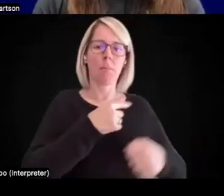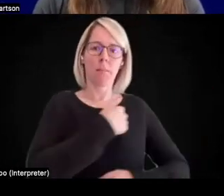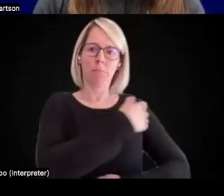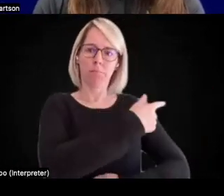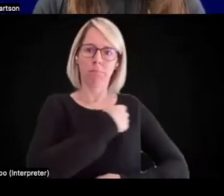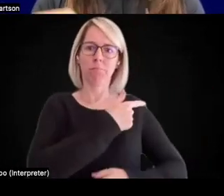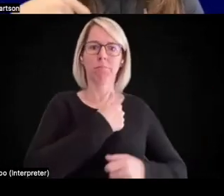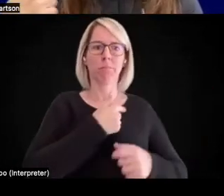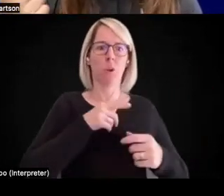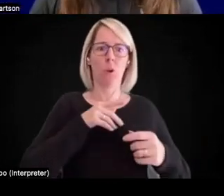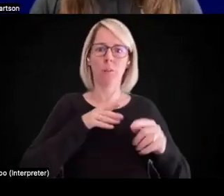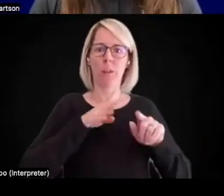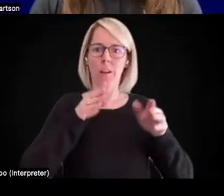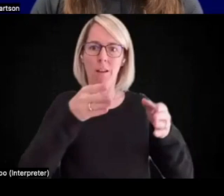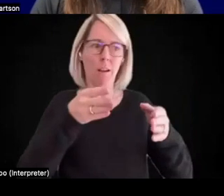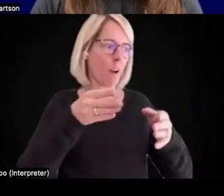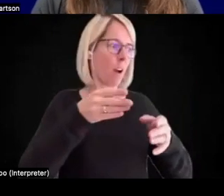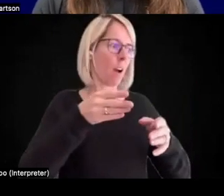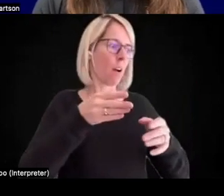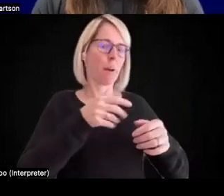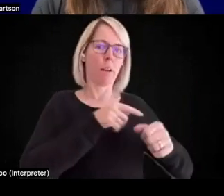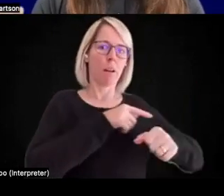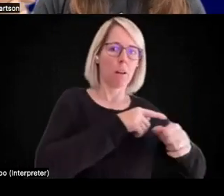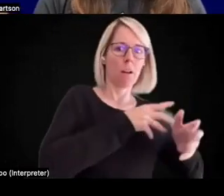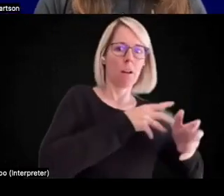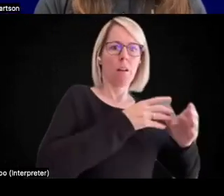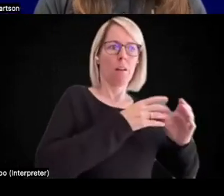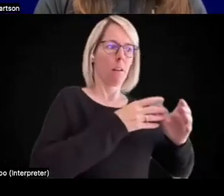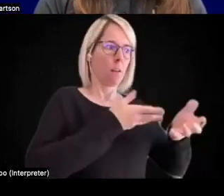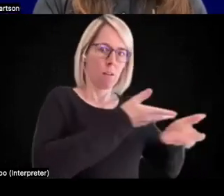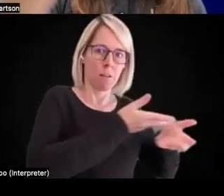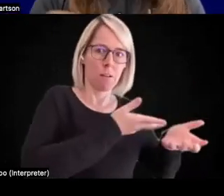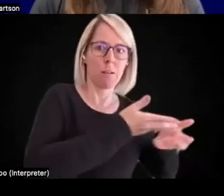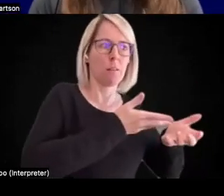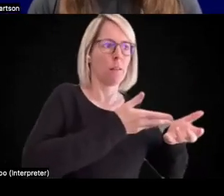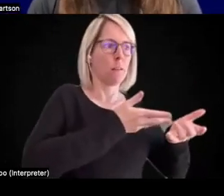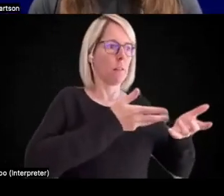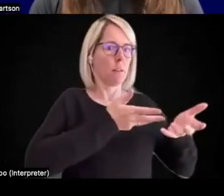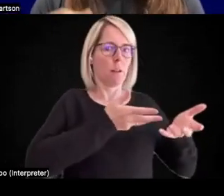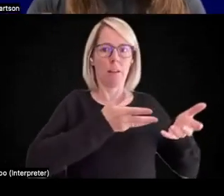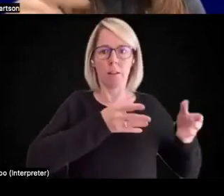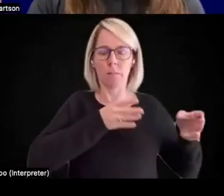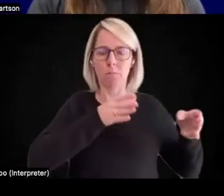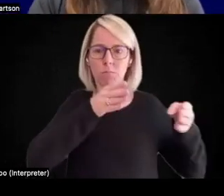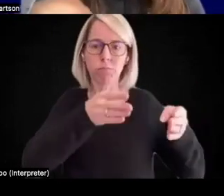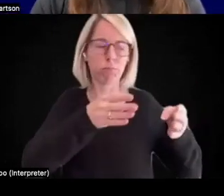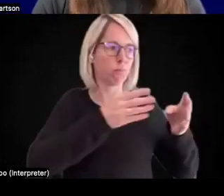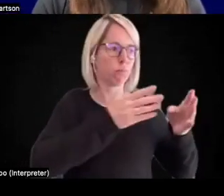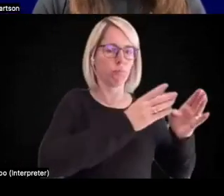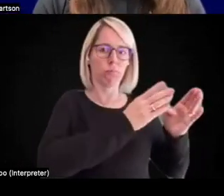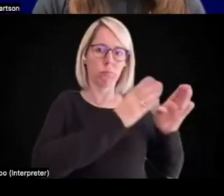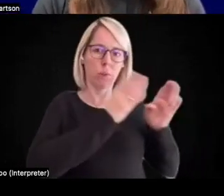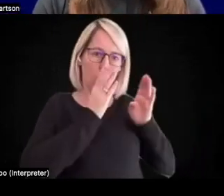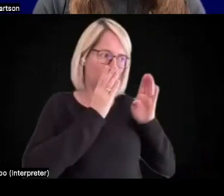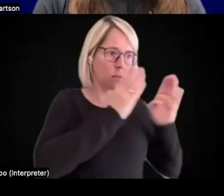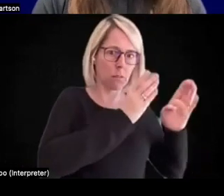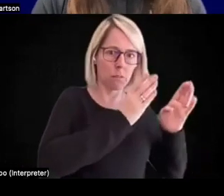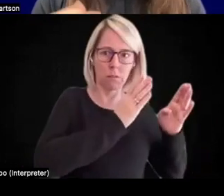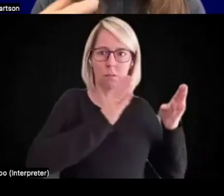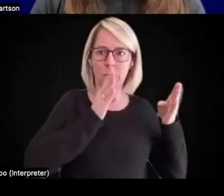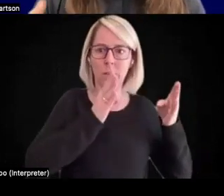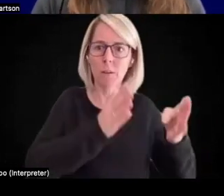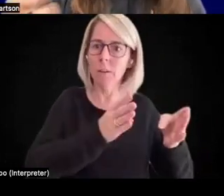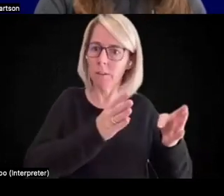to me, I know that I'm attending to you and I know that you're attending to me, and I know that we're